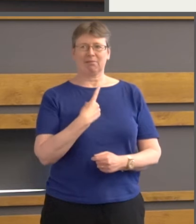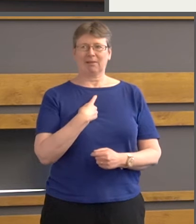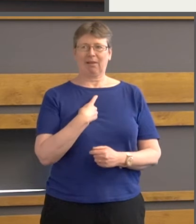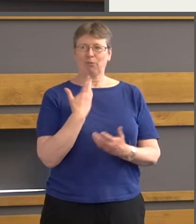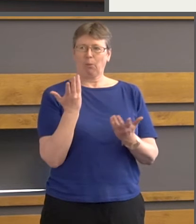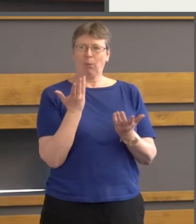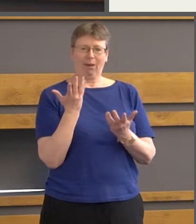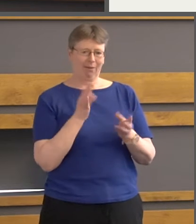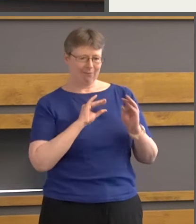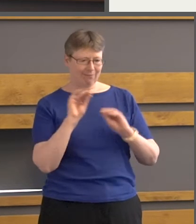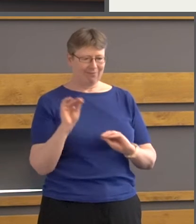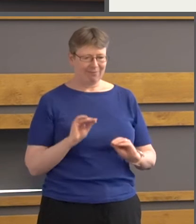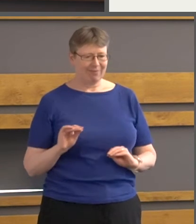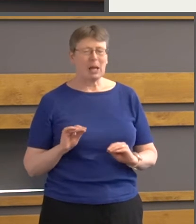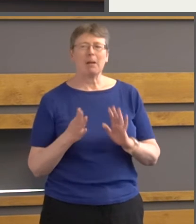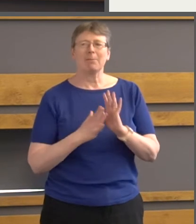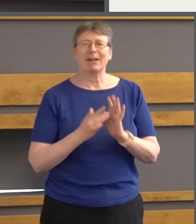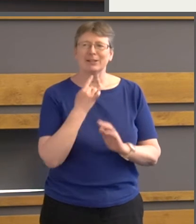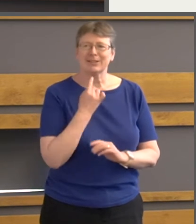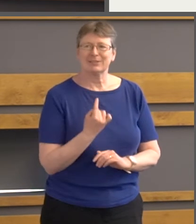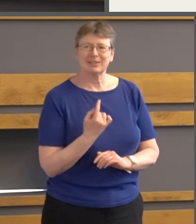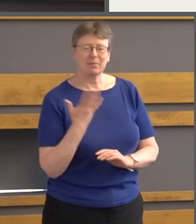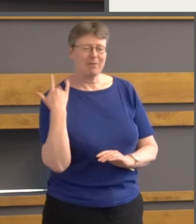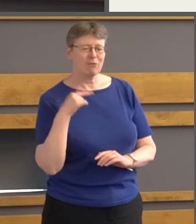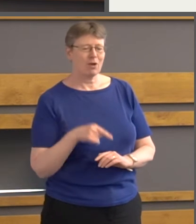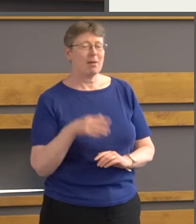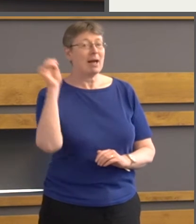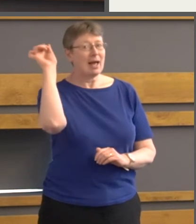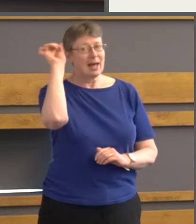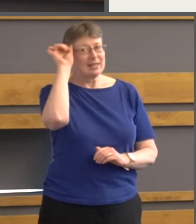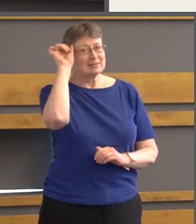As Meredith has said that I'm an academic, a poet,